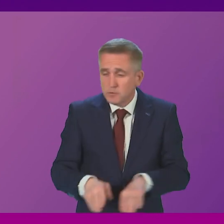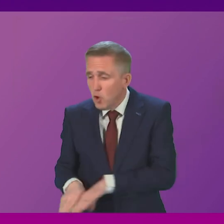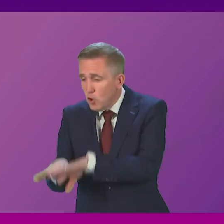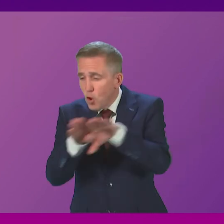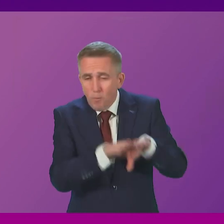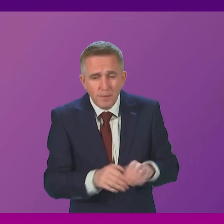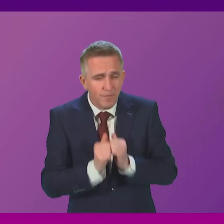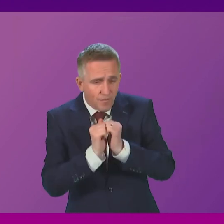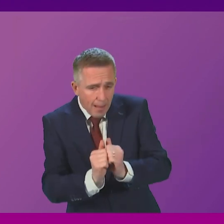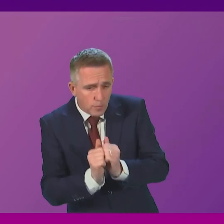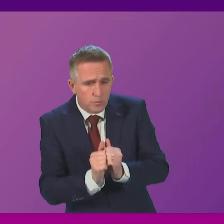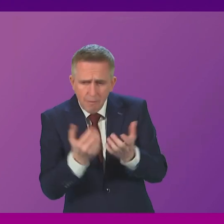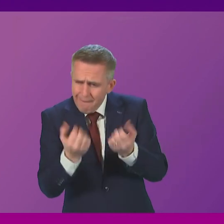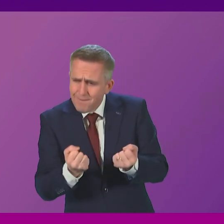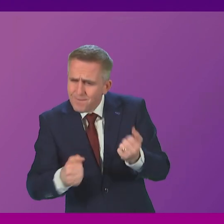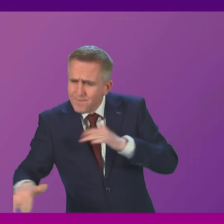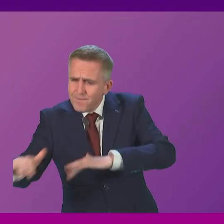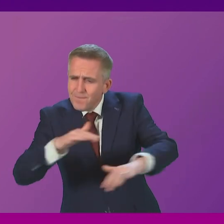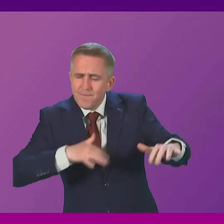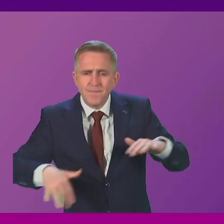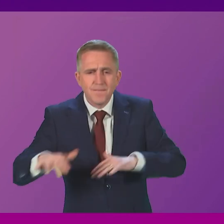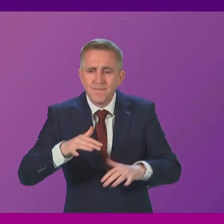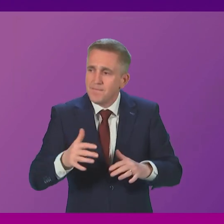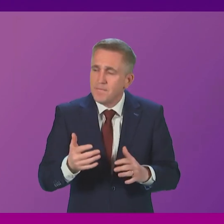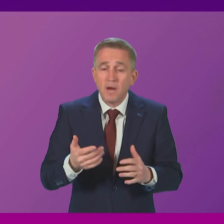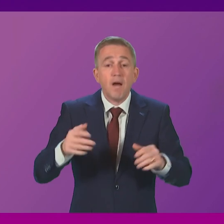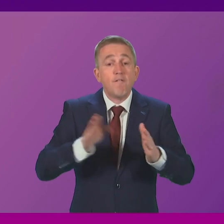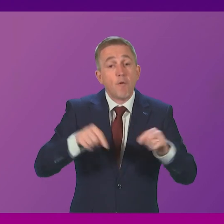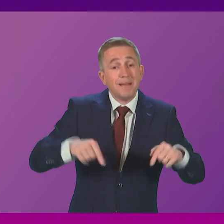Listening to many of the remarks that have been made in the chamber, not just today but